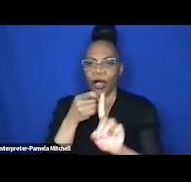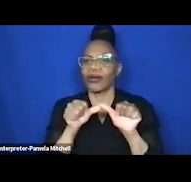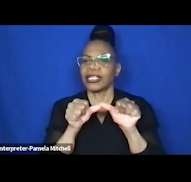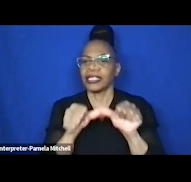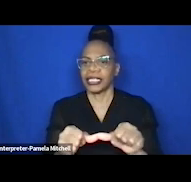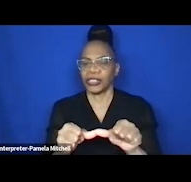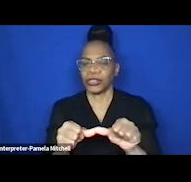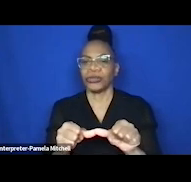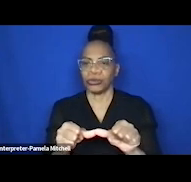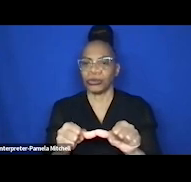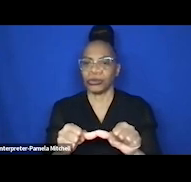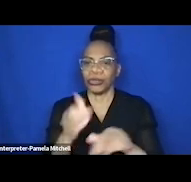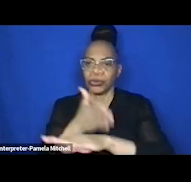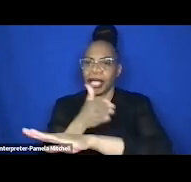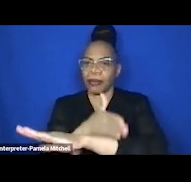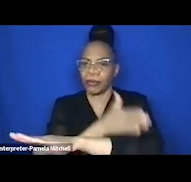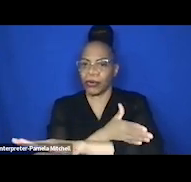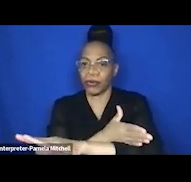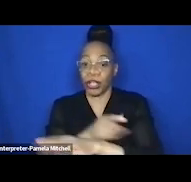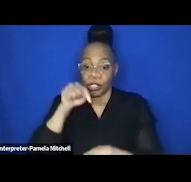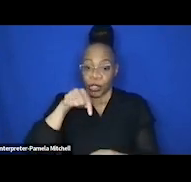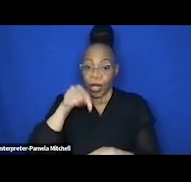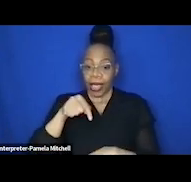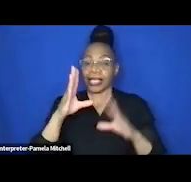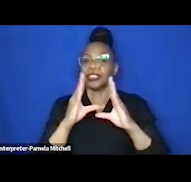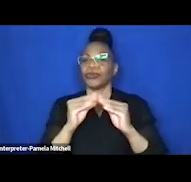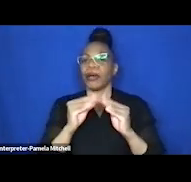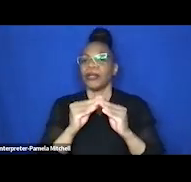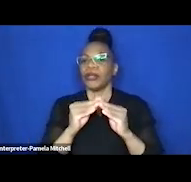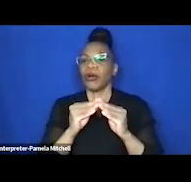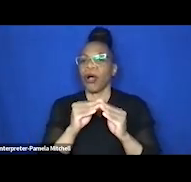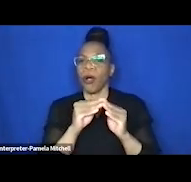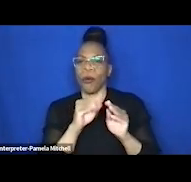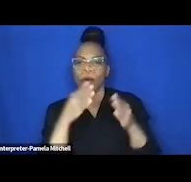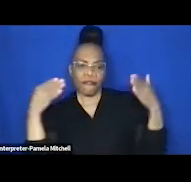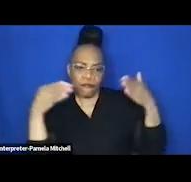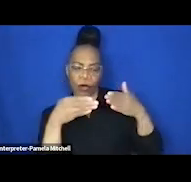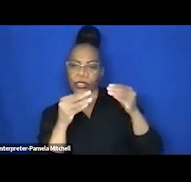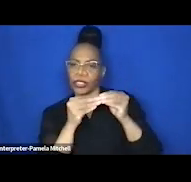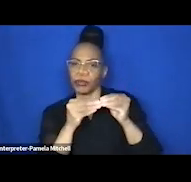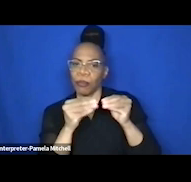we're gonna be really kind of thinking about and looking at in this webinar is looking at system performance measure number four.